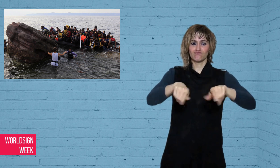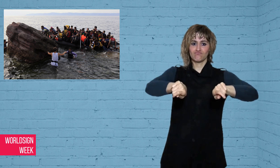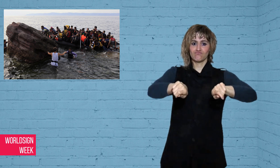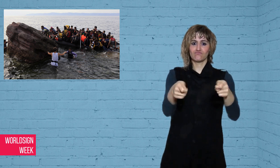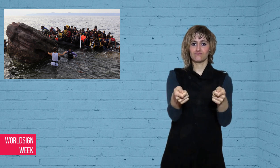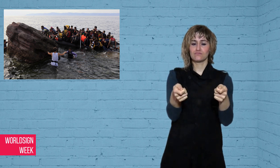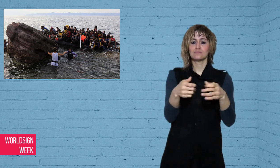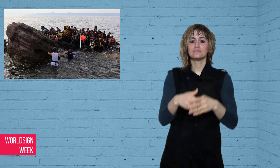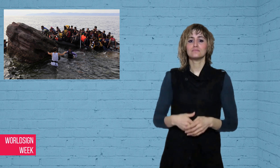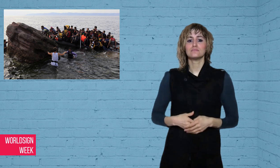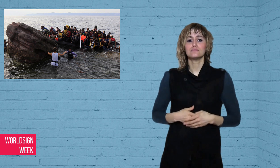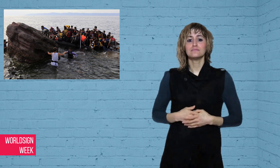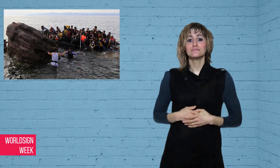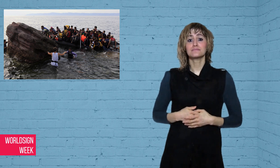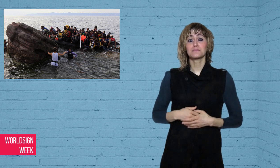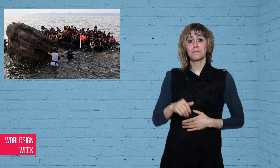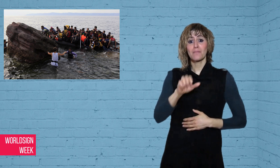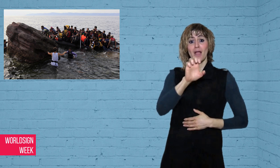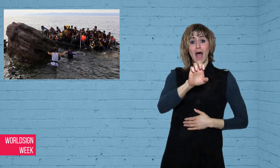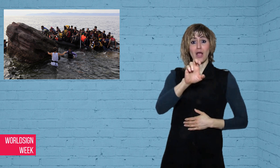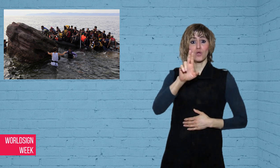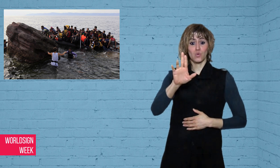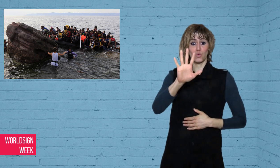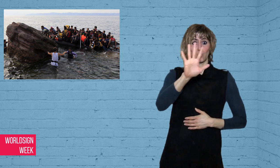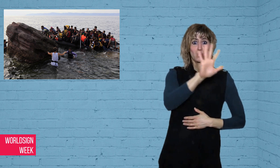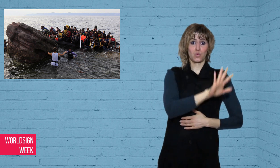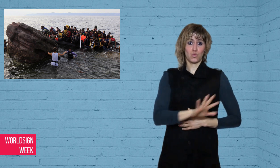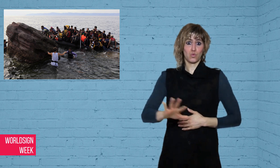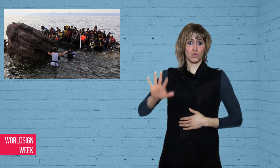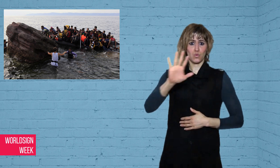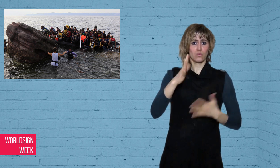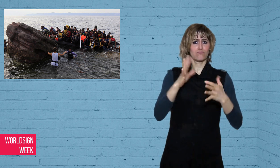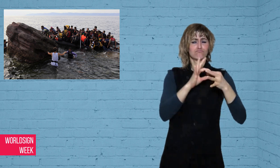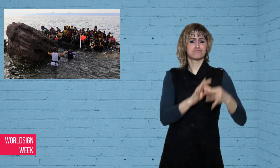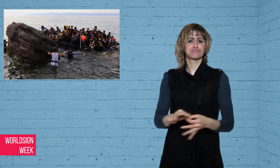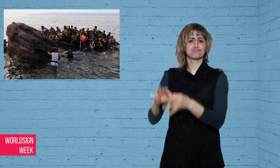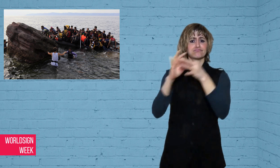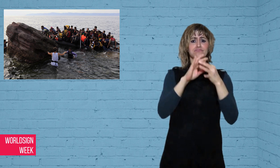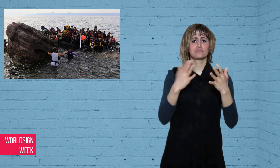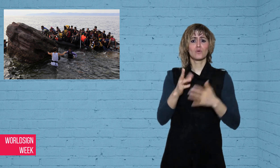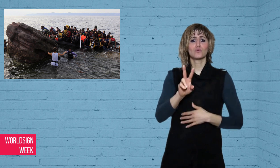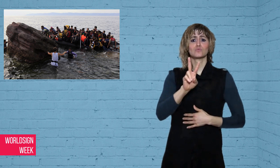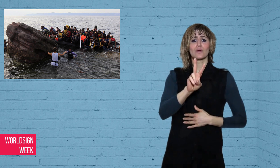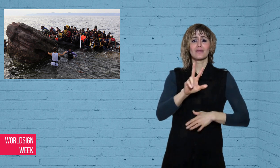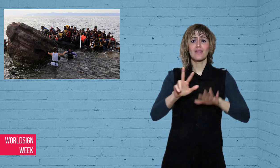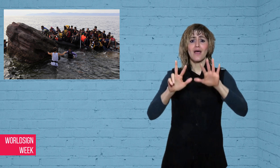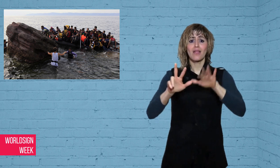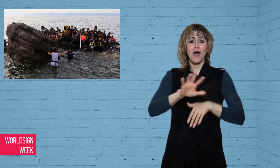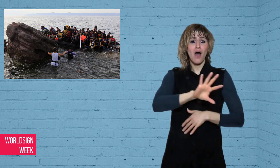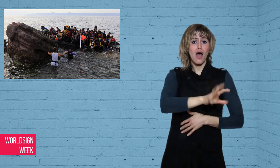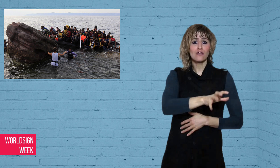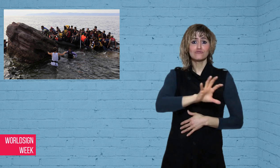The European Union, consisting of 28